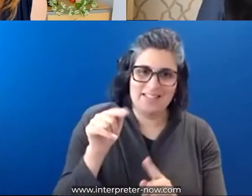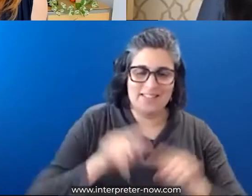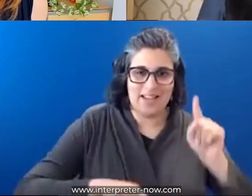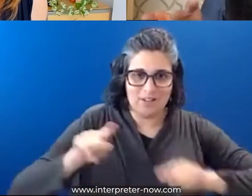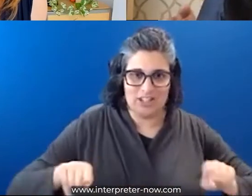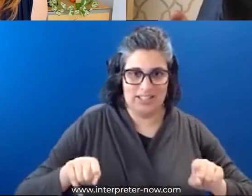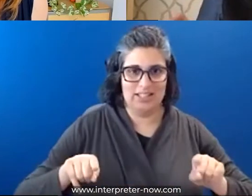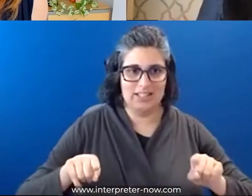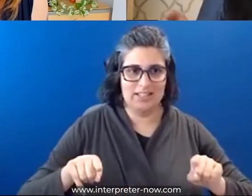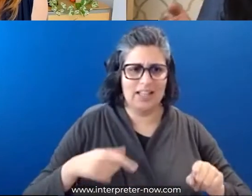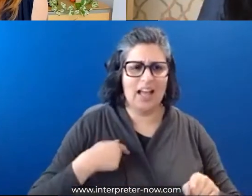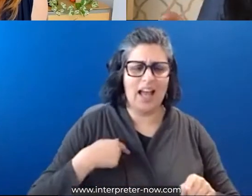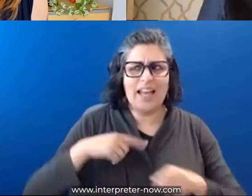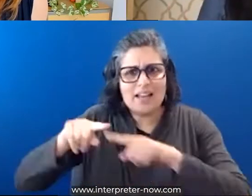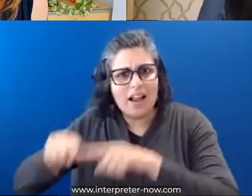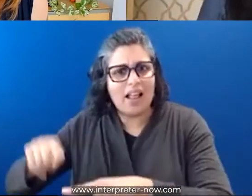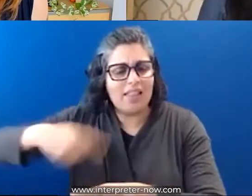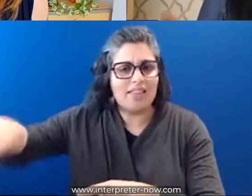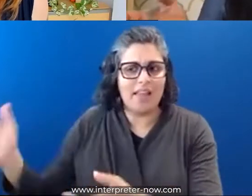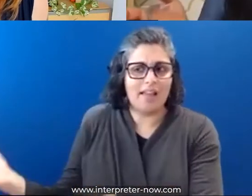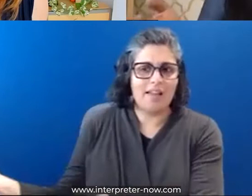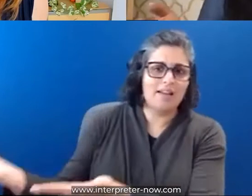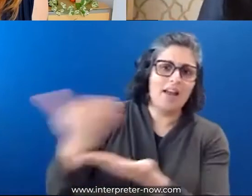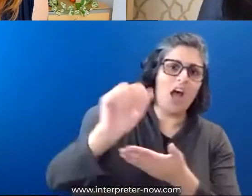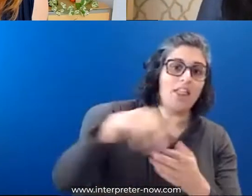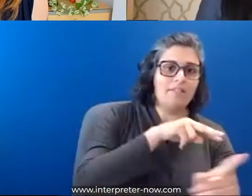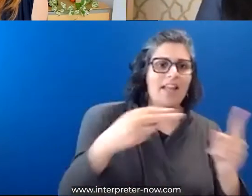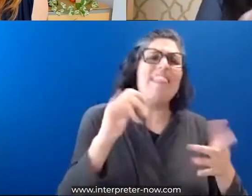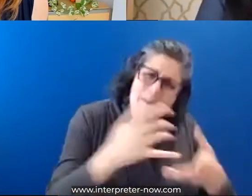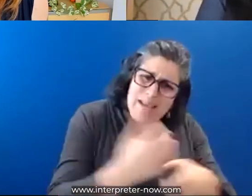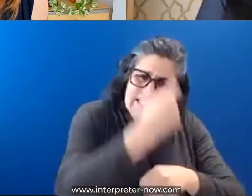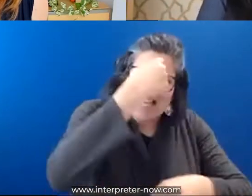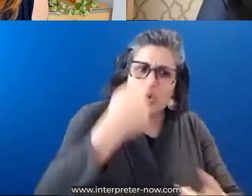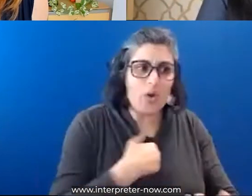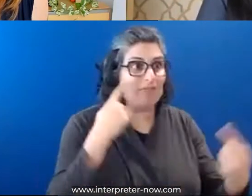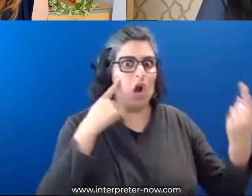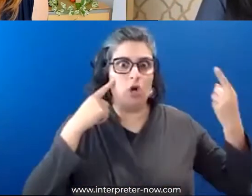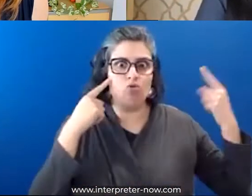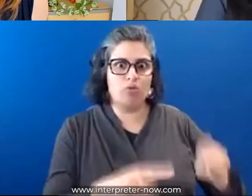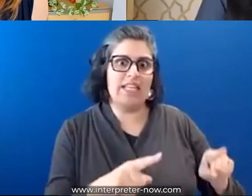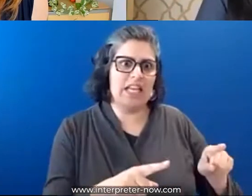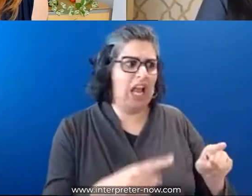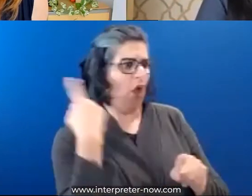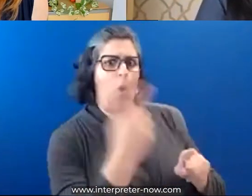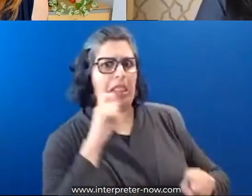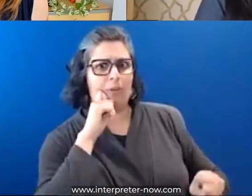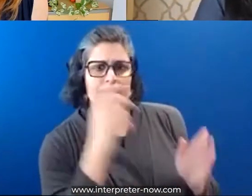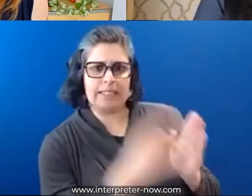I can count on them to bring other viewpoints, which actually makes sense. We don't have to agree that it's racism and that's the number one reason to do it.